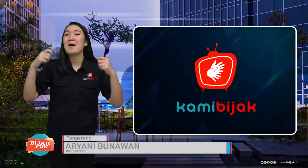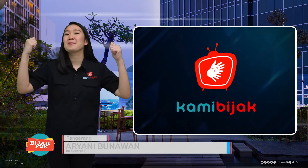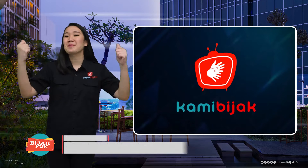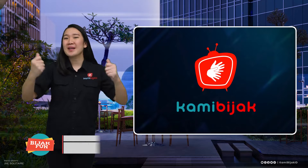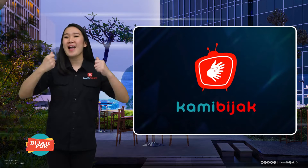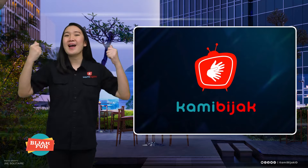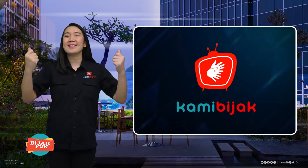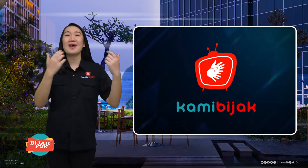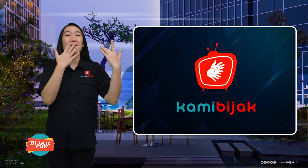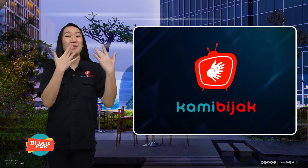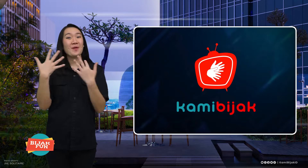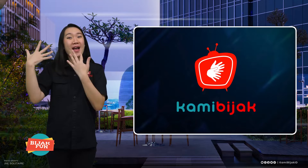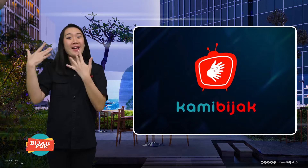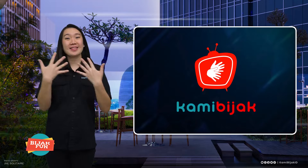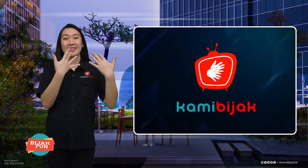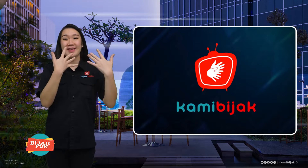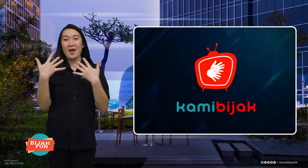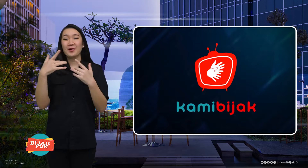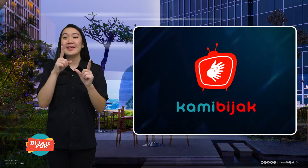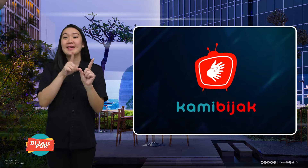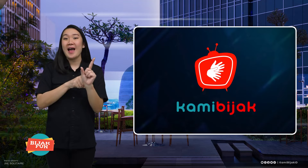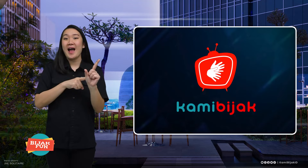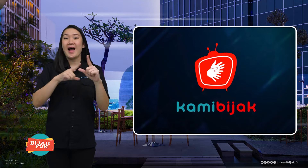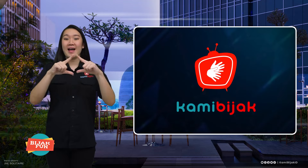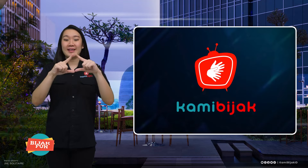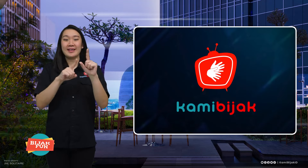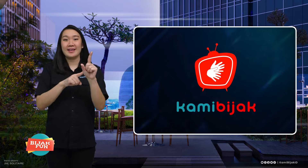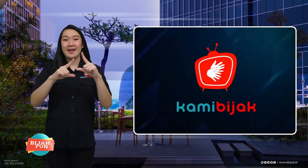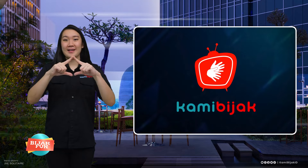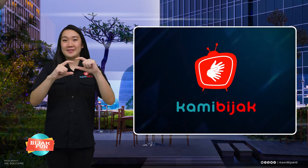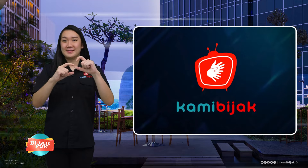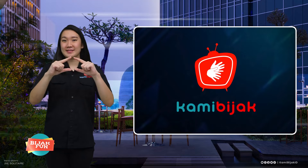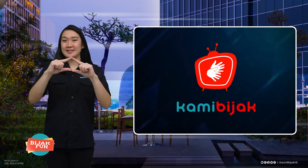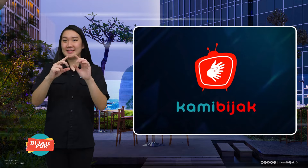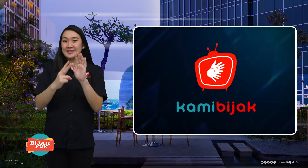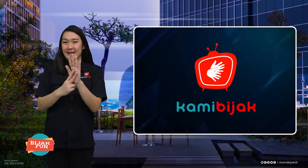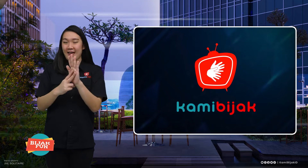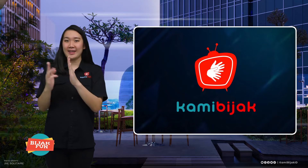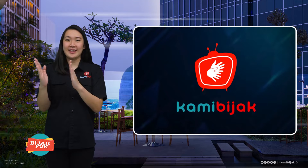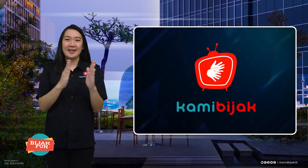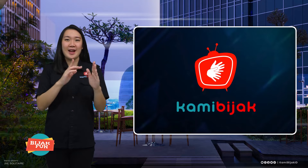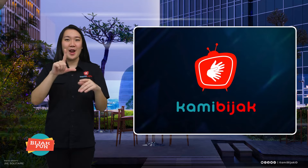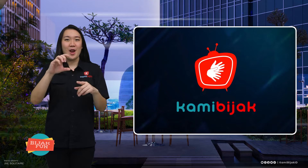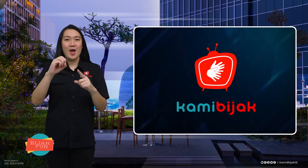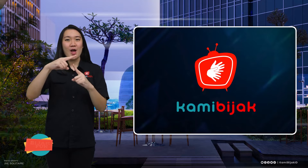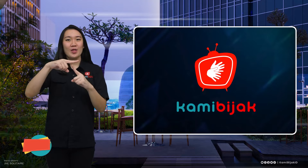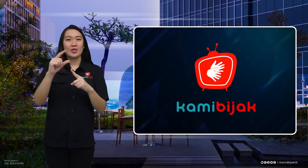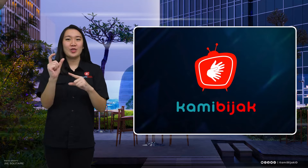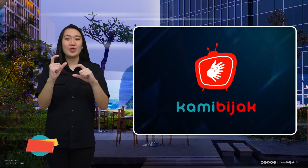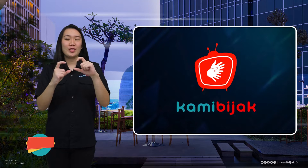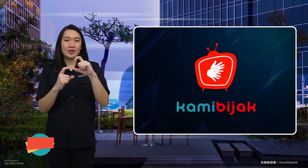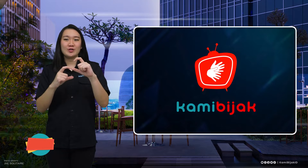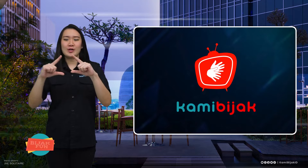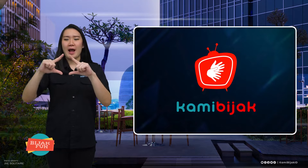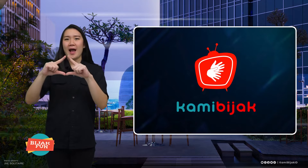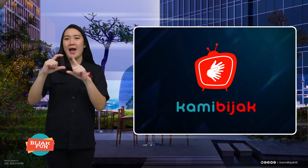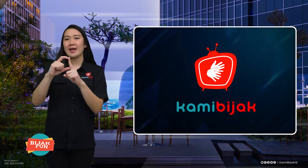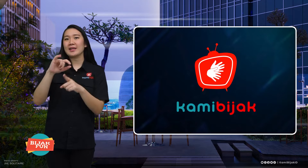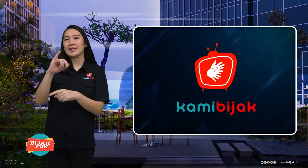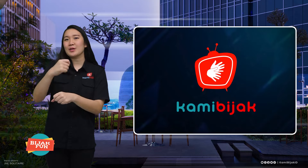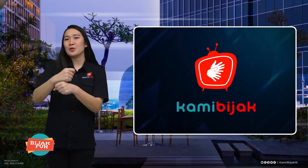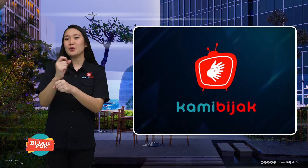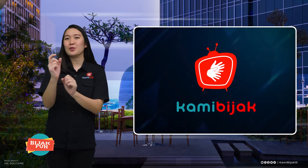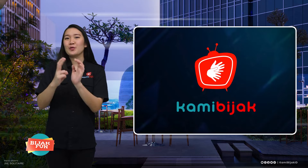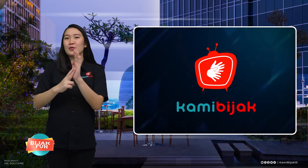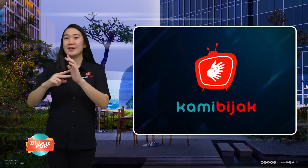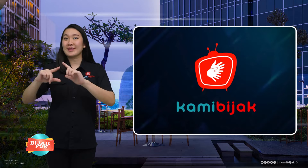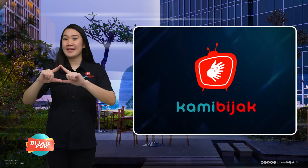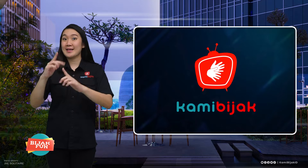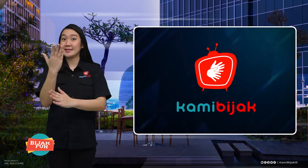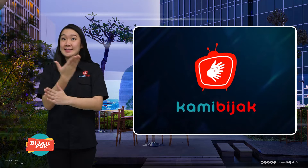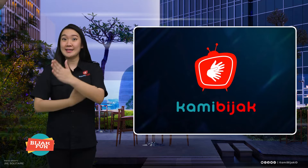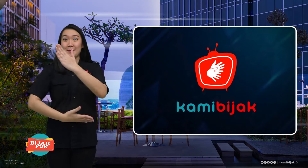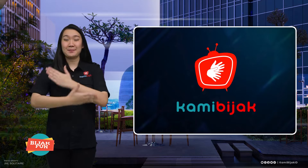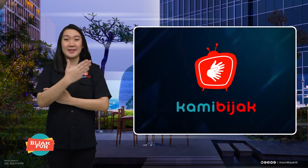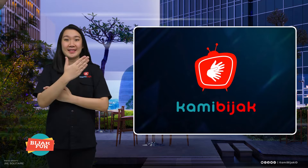the anniversary celebration of the Lotus Adiguna Foundation for Disabilities.